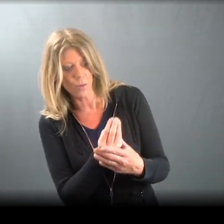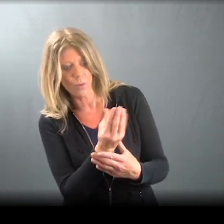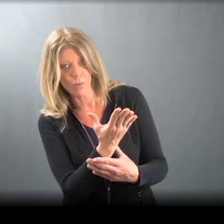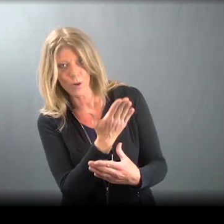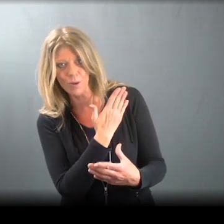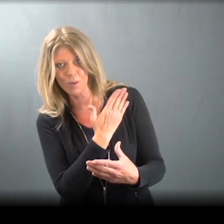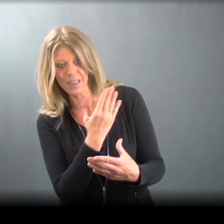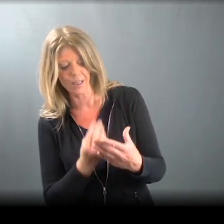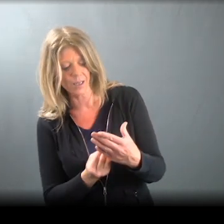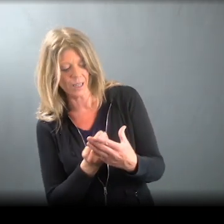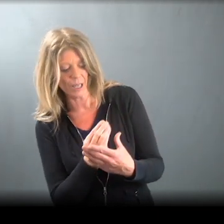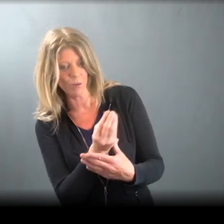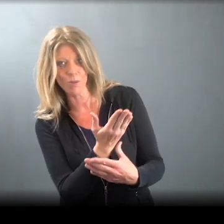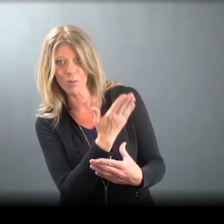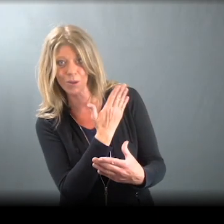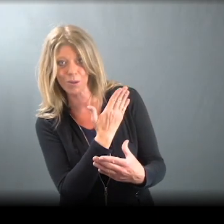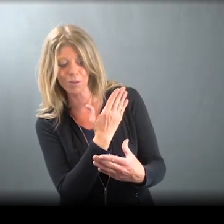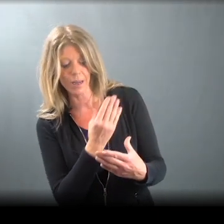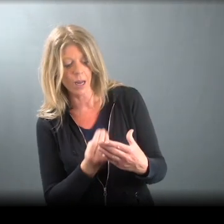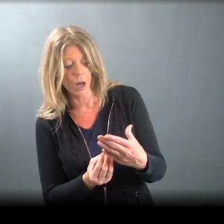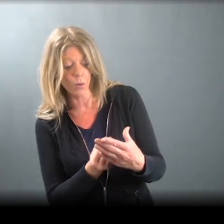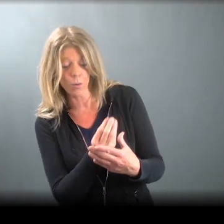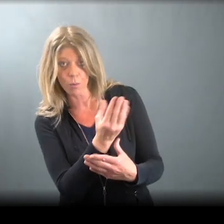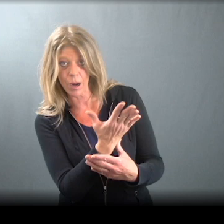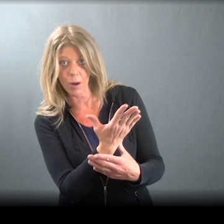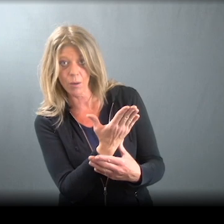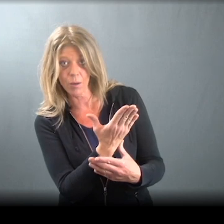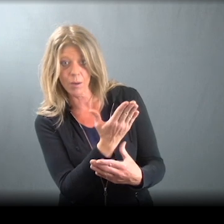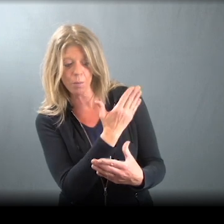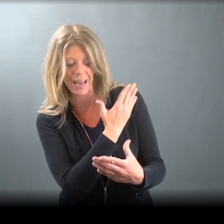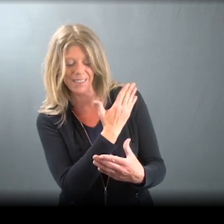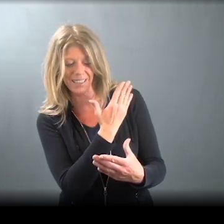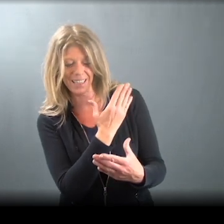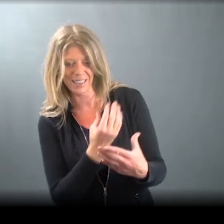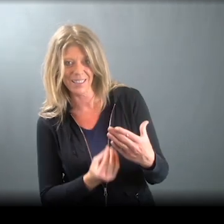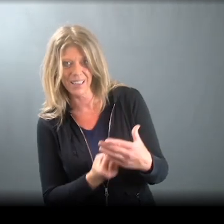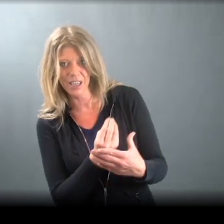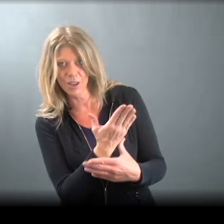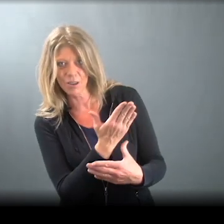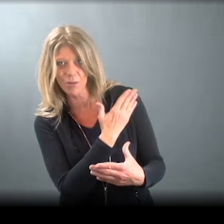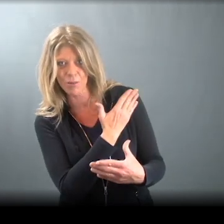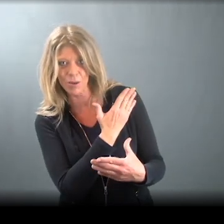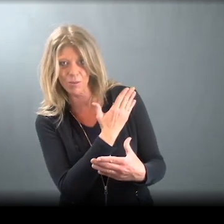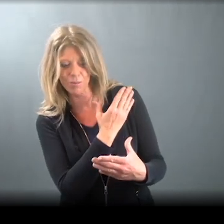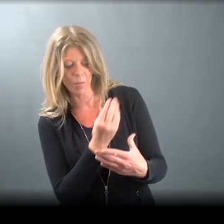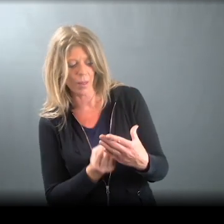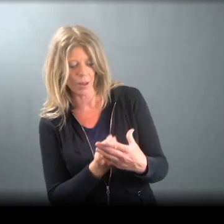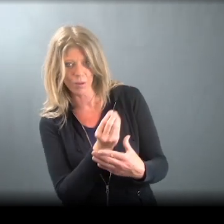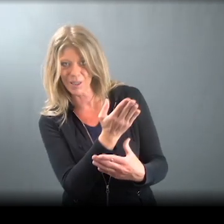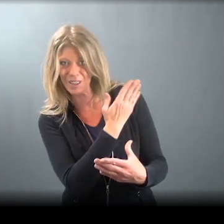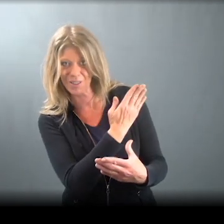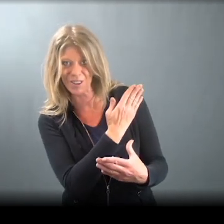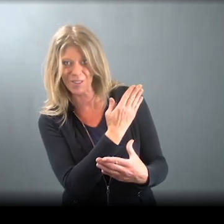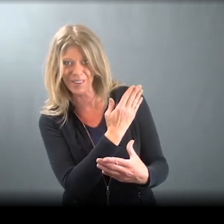GREW GROW Past tense. GREW